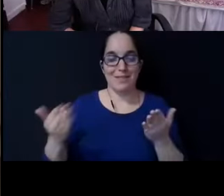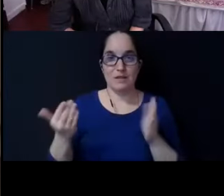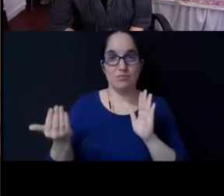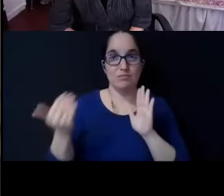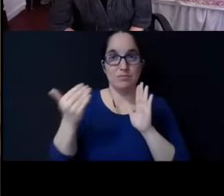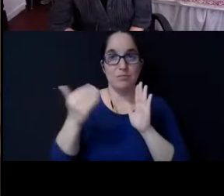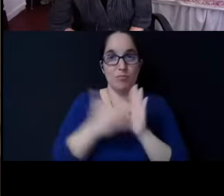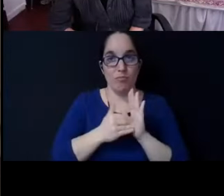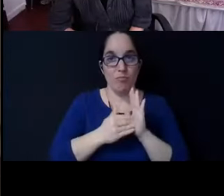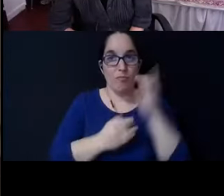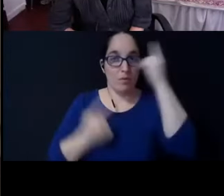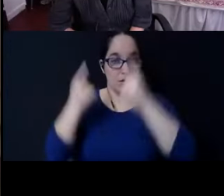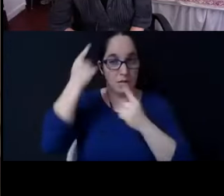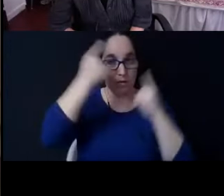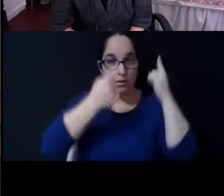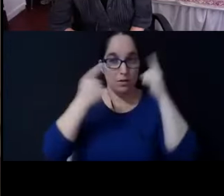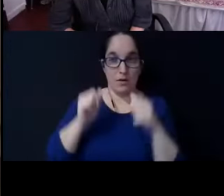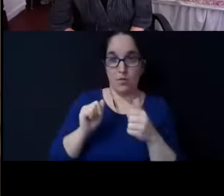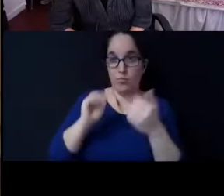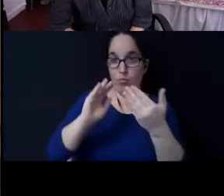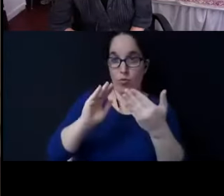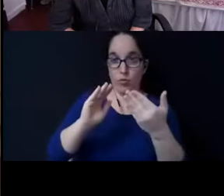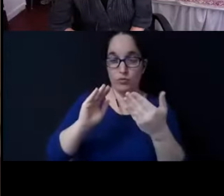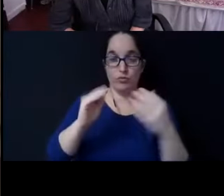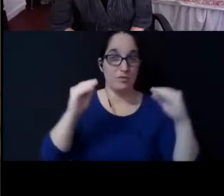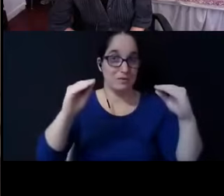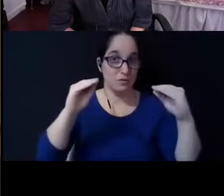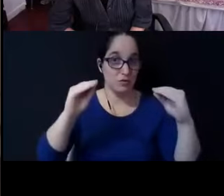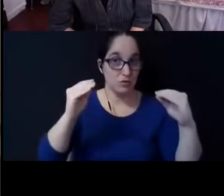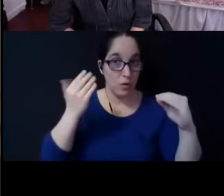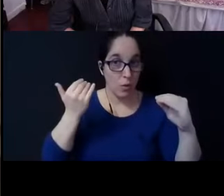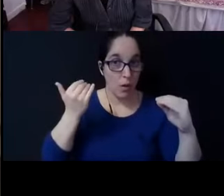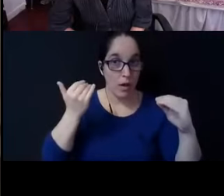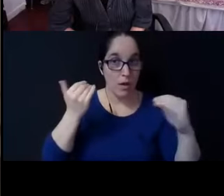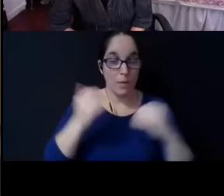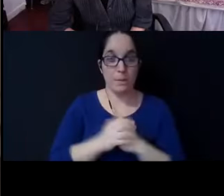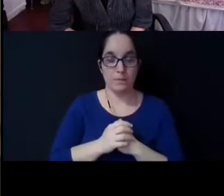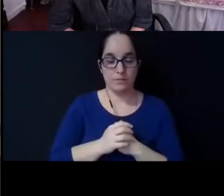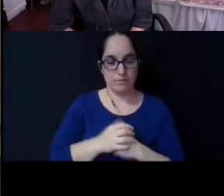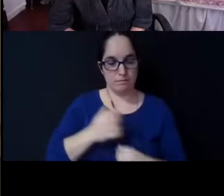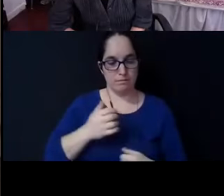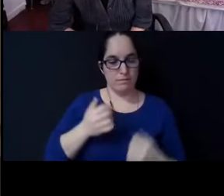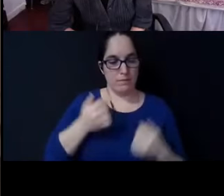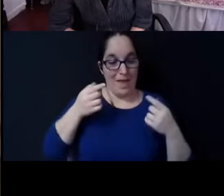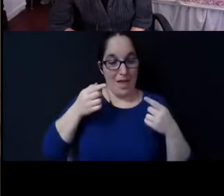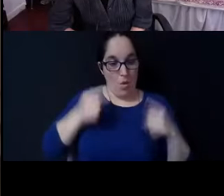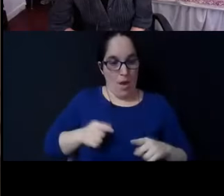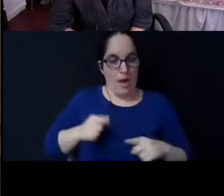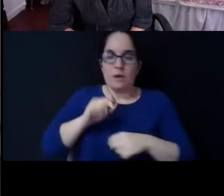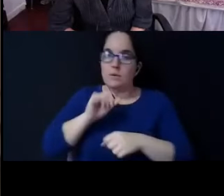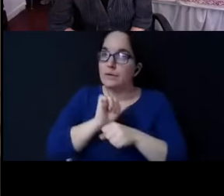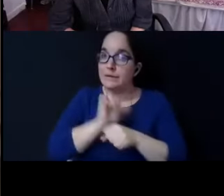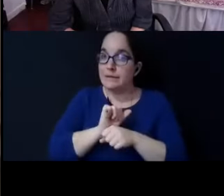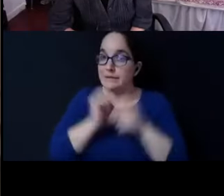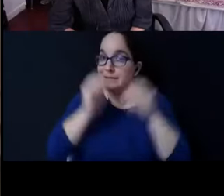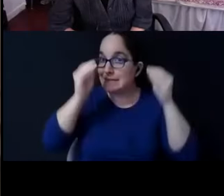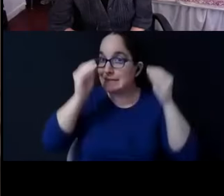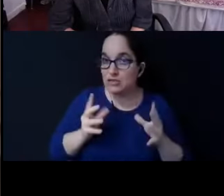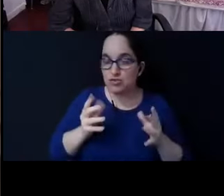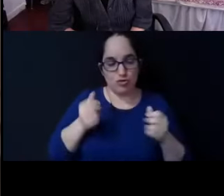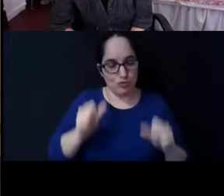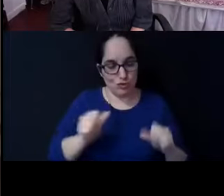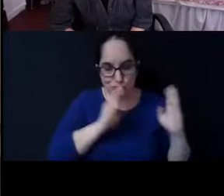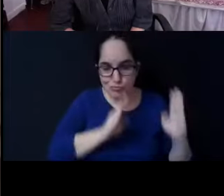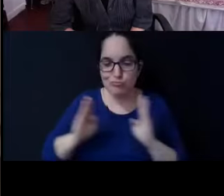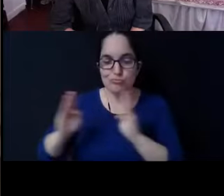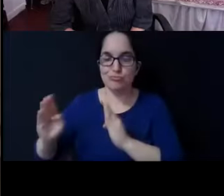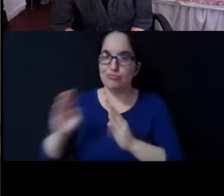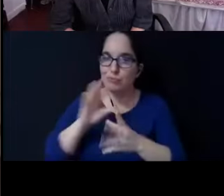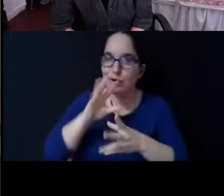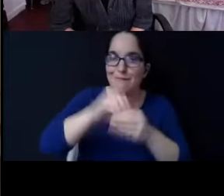is that the the work that as teachers to put into the class is really outside of the class is